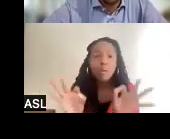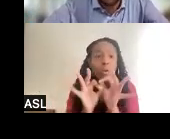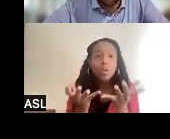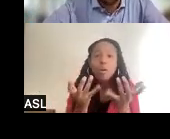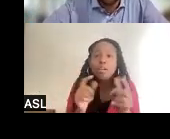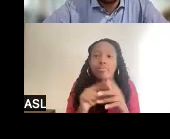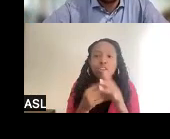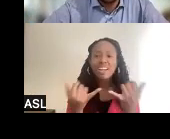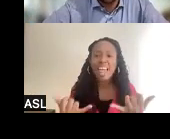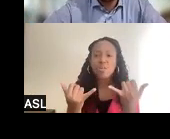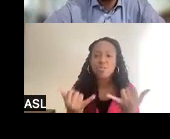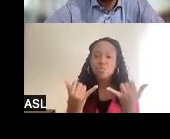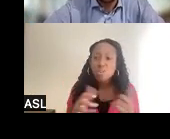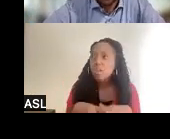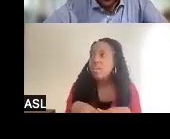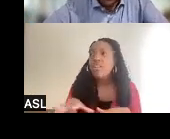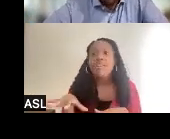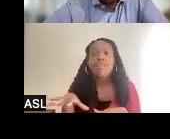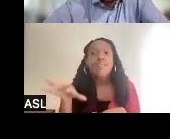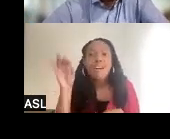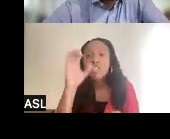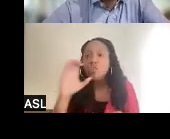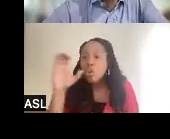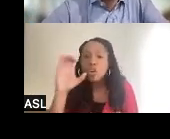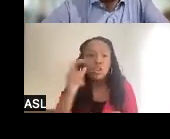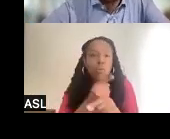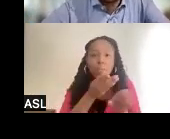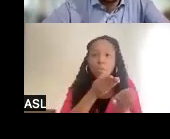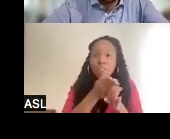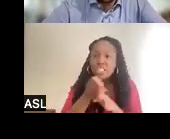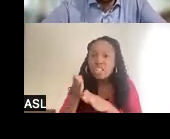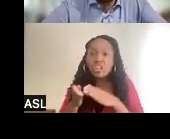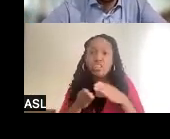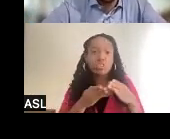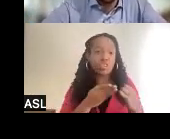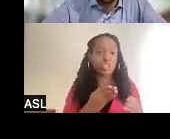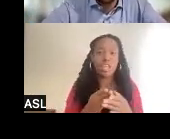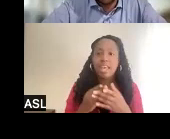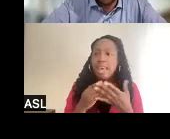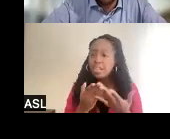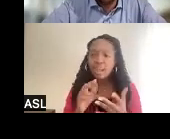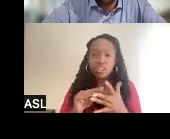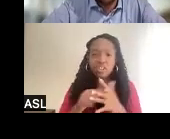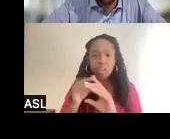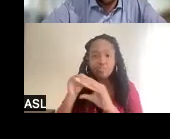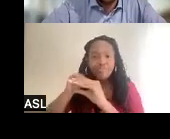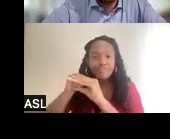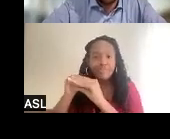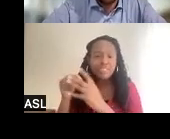find all the right professionals and build as much possible Financial Security as we can right and we